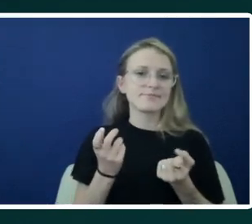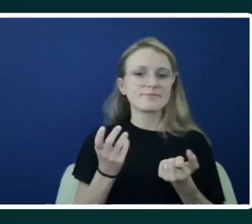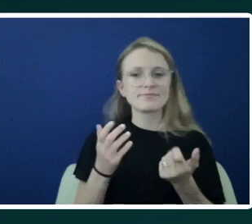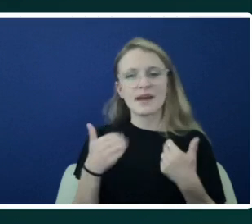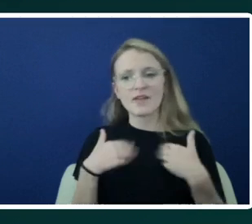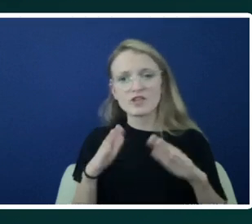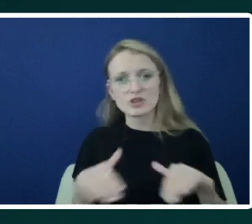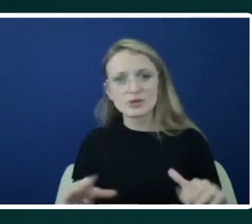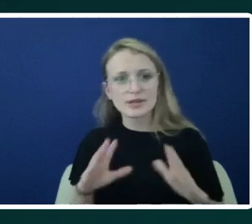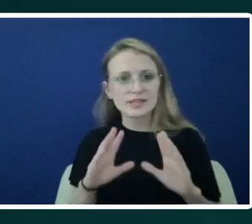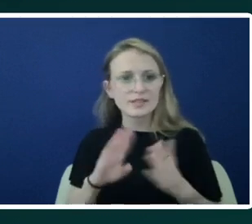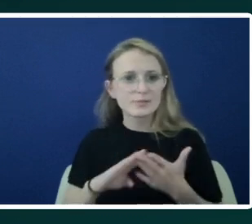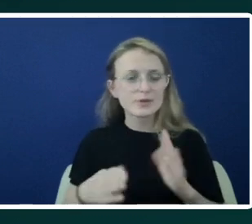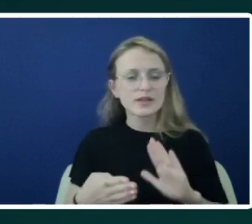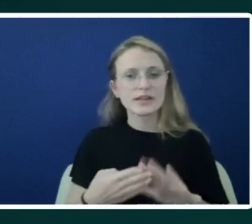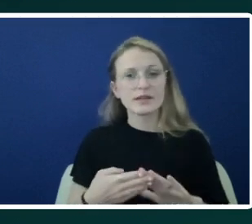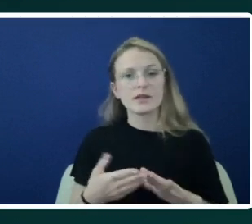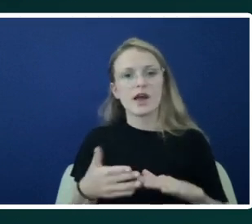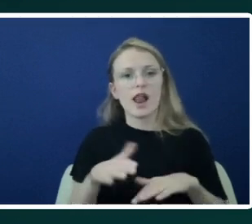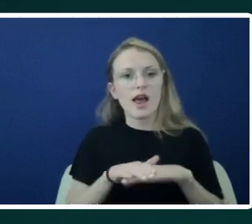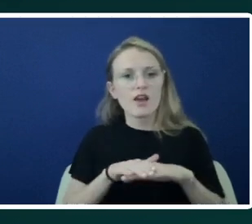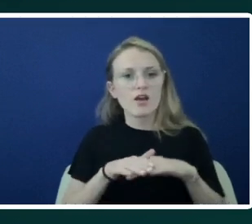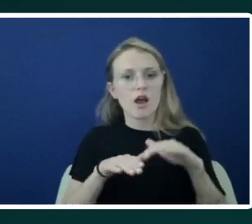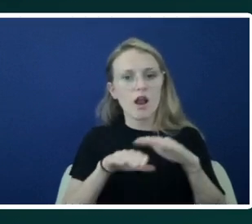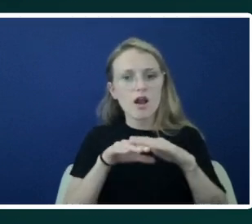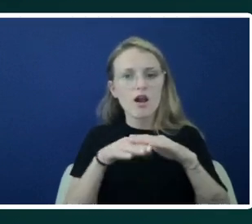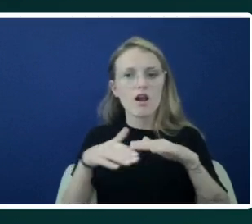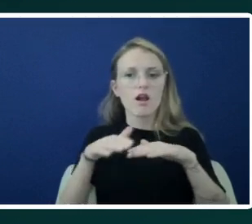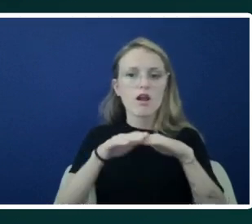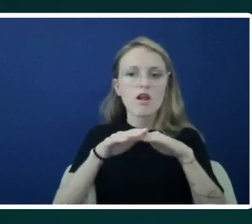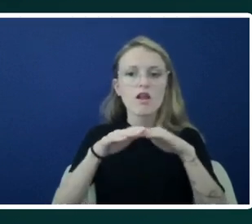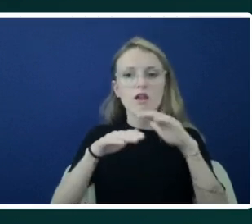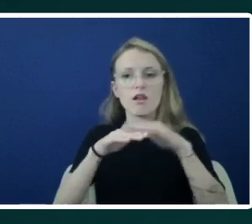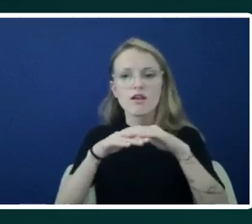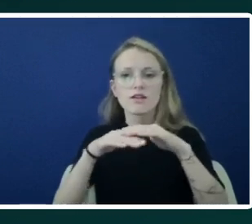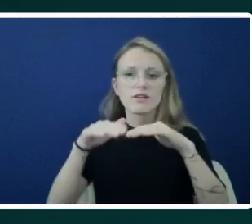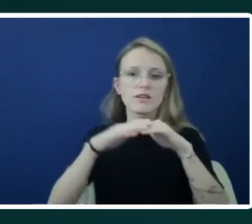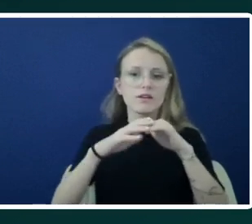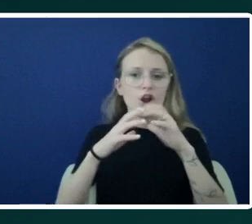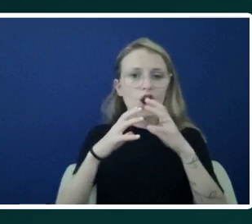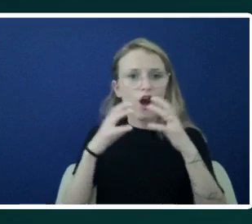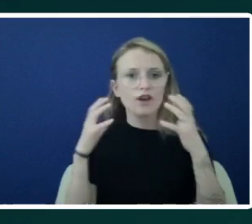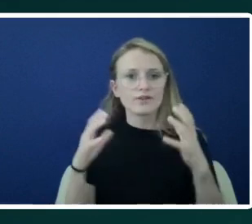this is like layers upon layers upon layers of community and working together to create